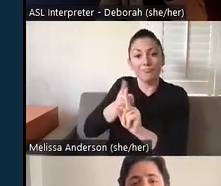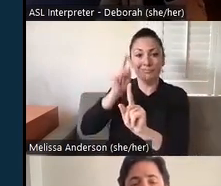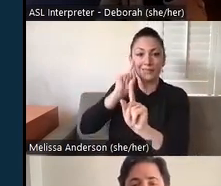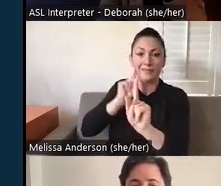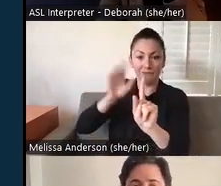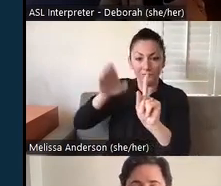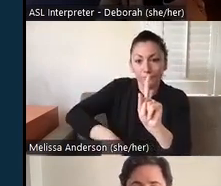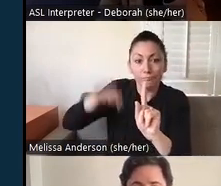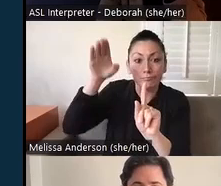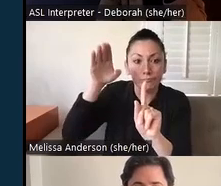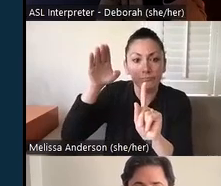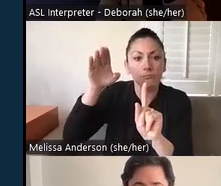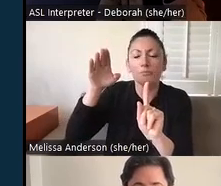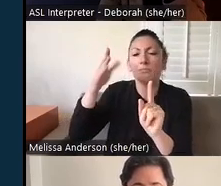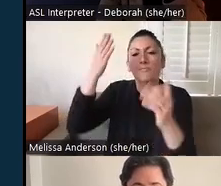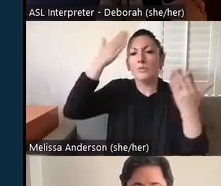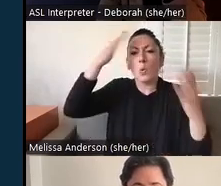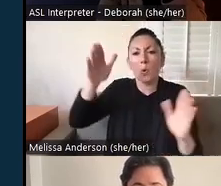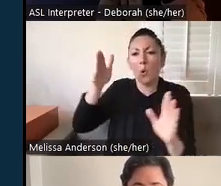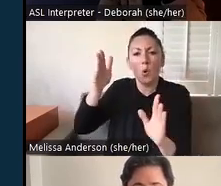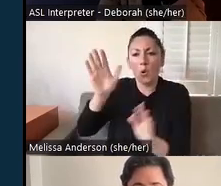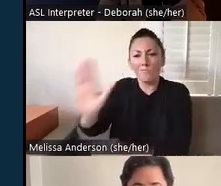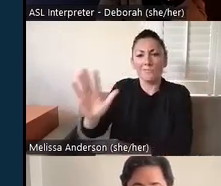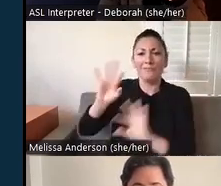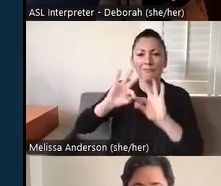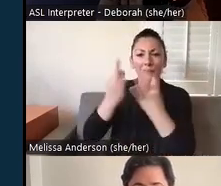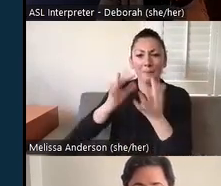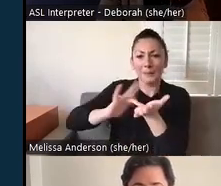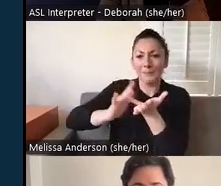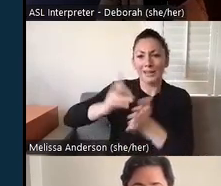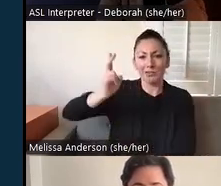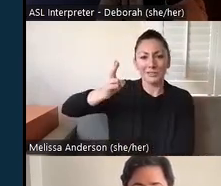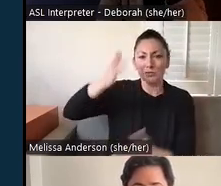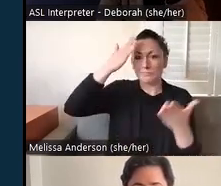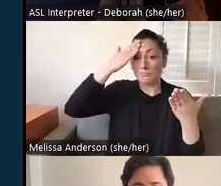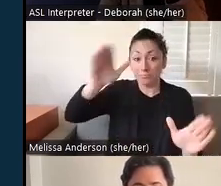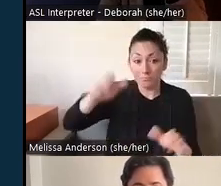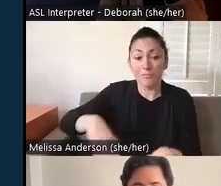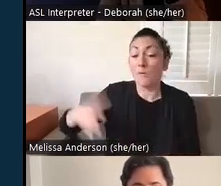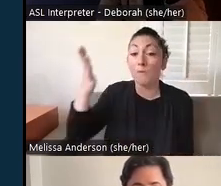excuse me. Another reason for this challenge is that many deaf adults grow up in families